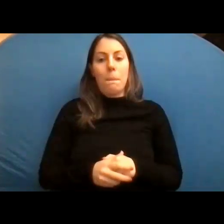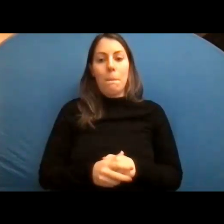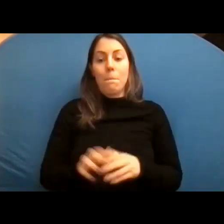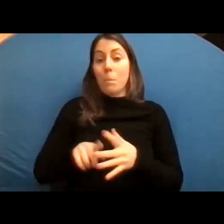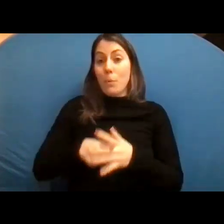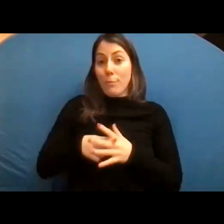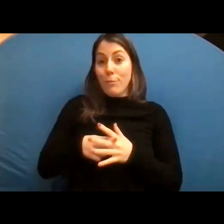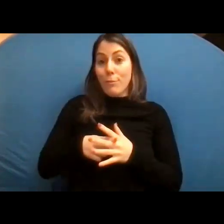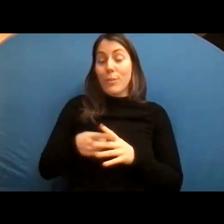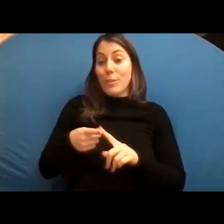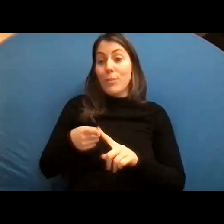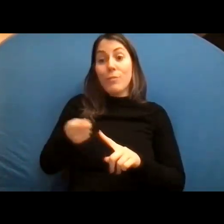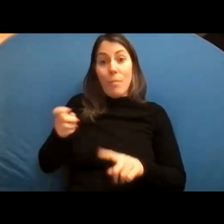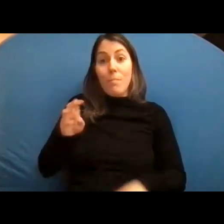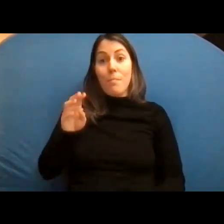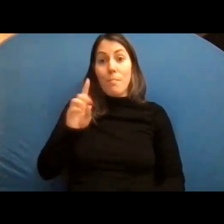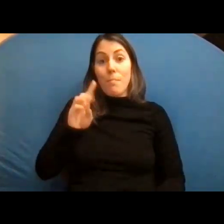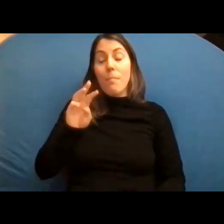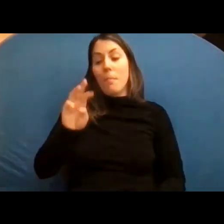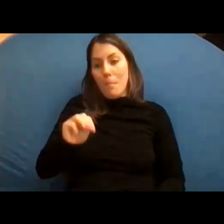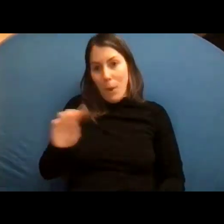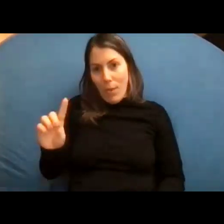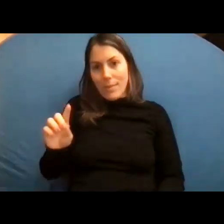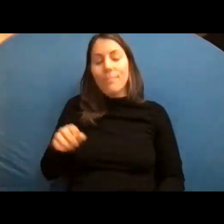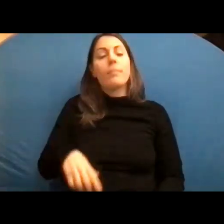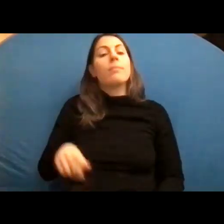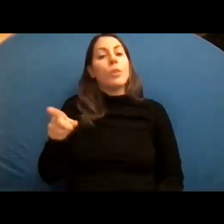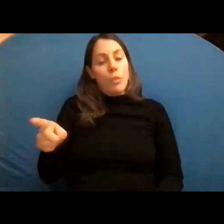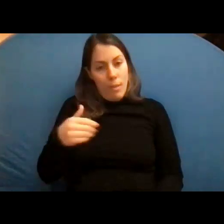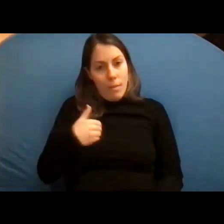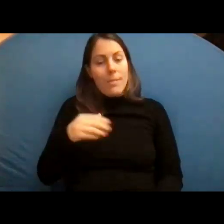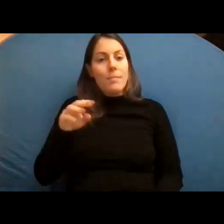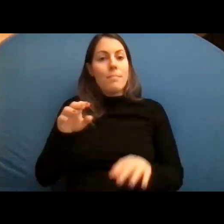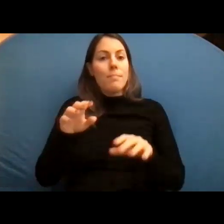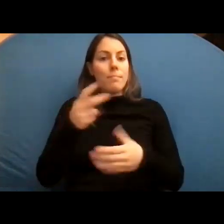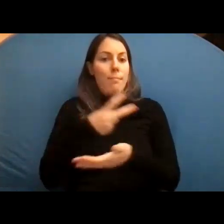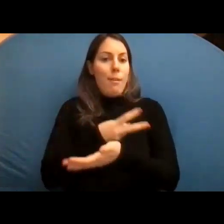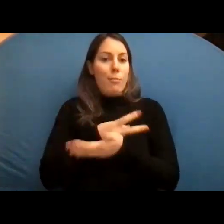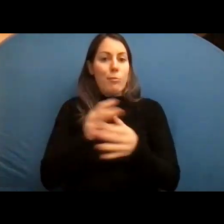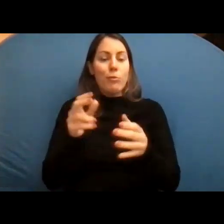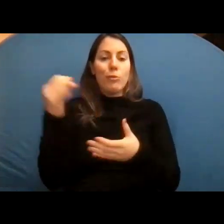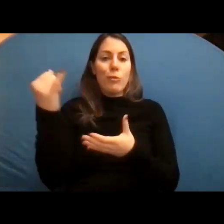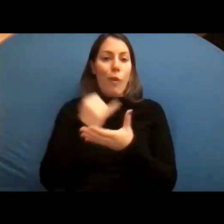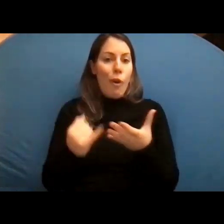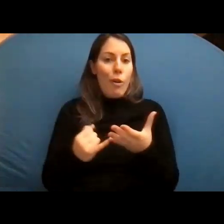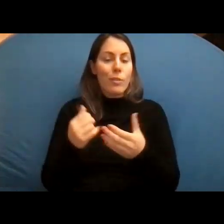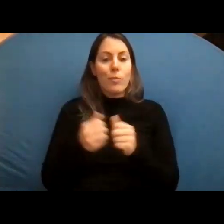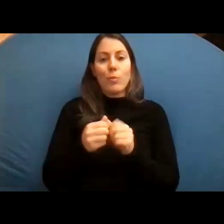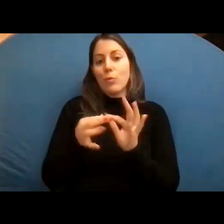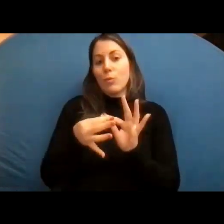Virginia court system. Originally from Maryland,